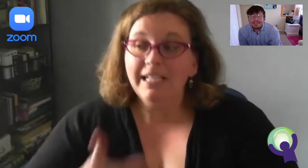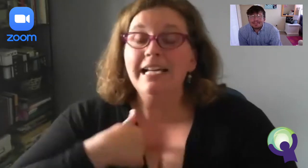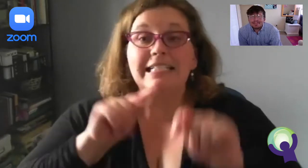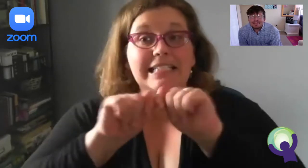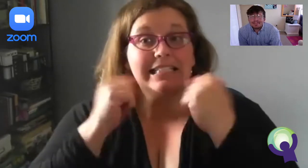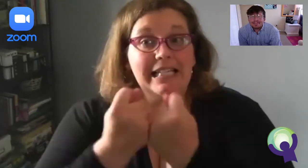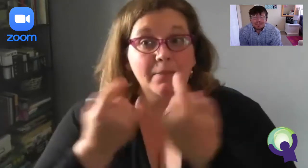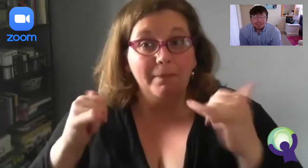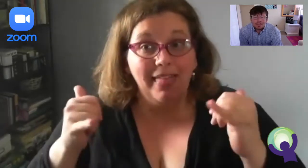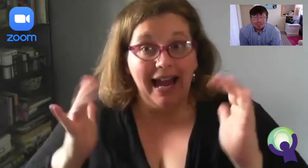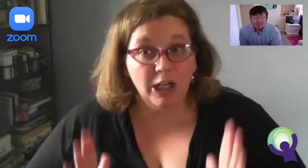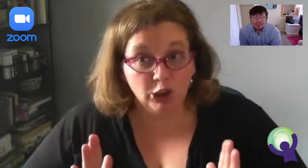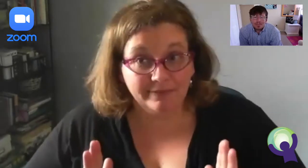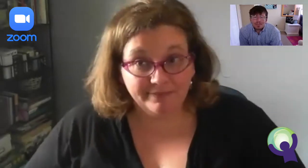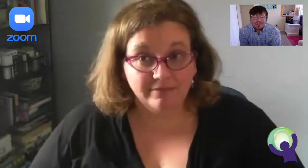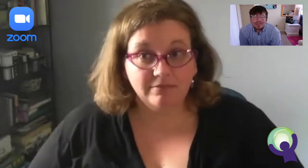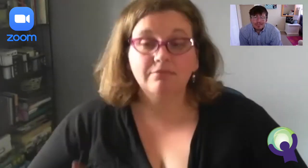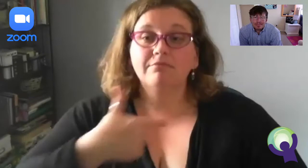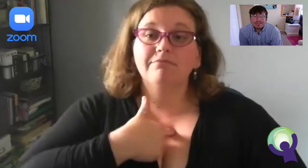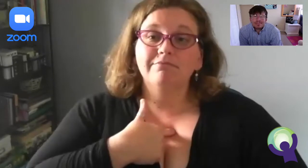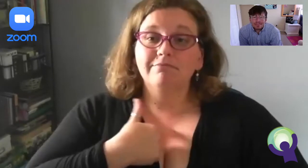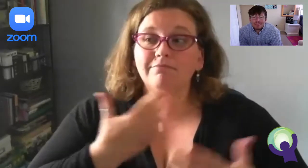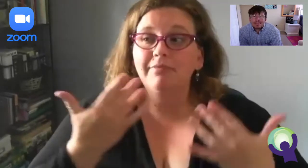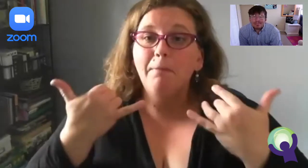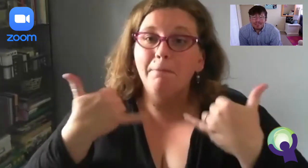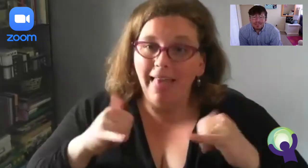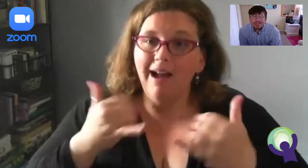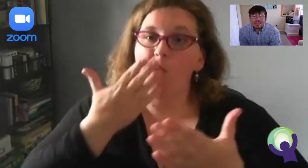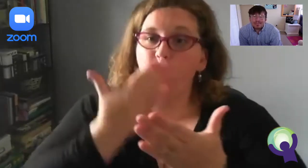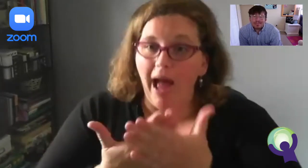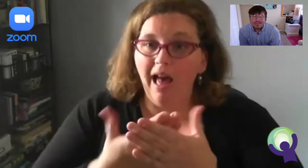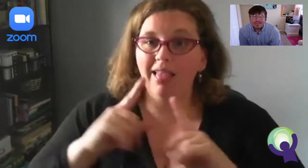I believe I'm a team player and that's really important